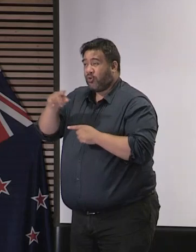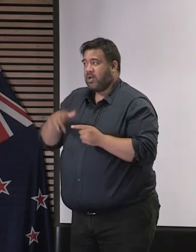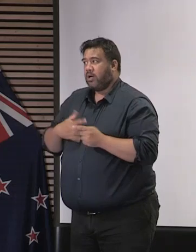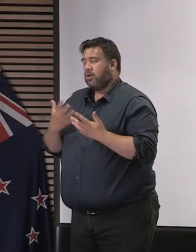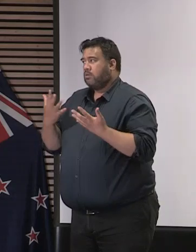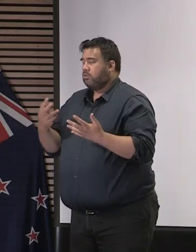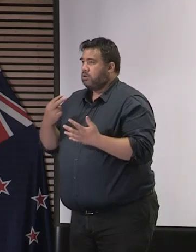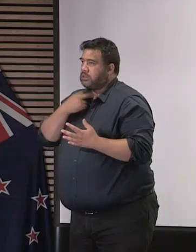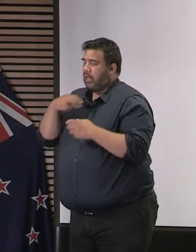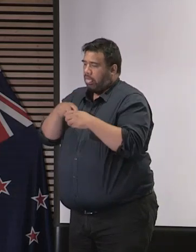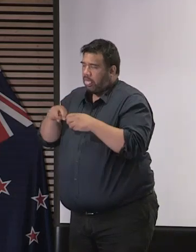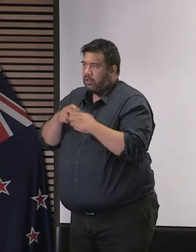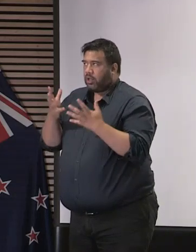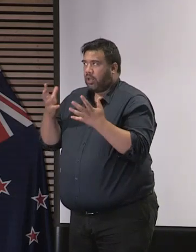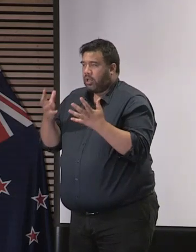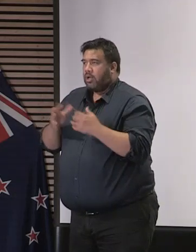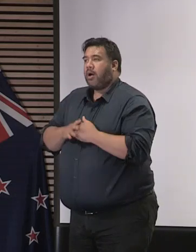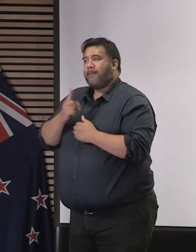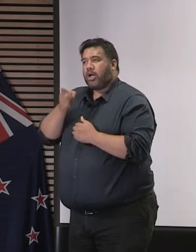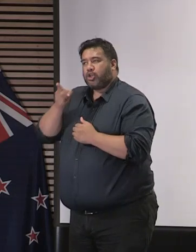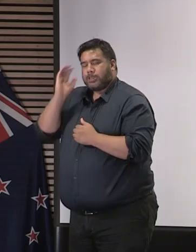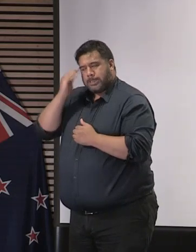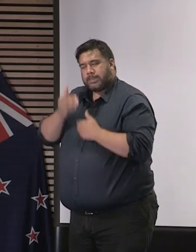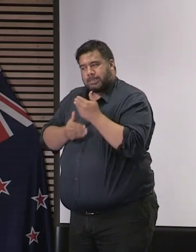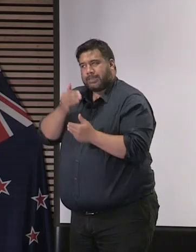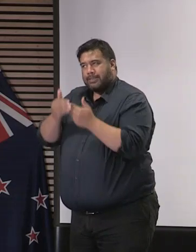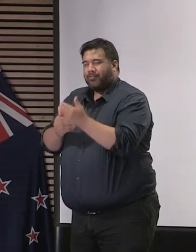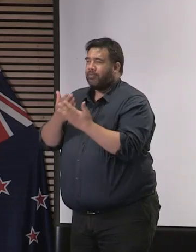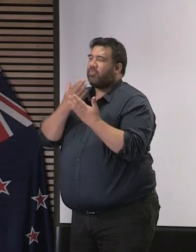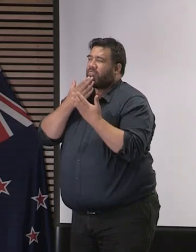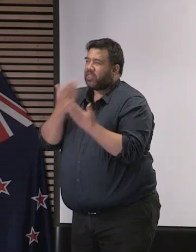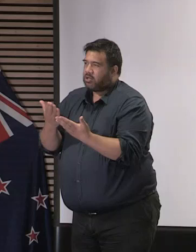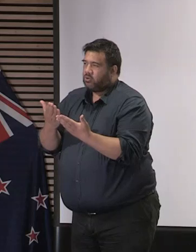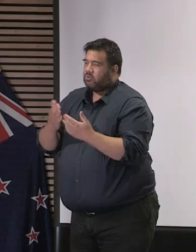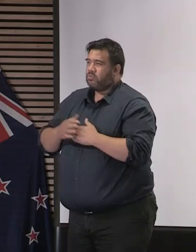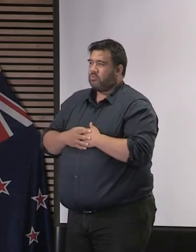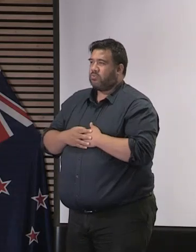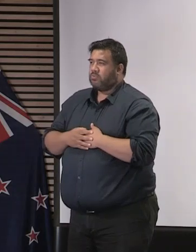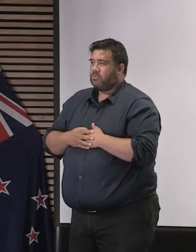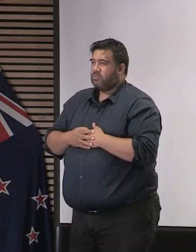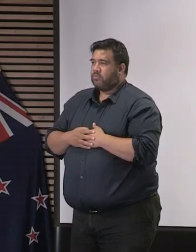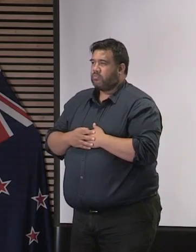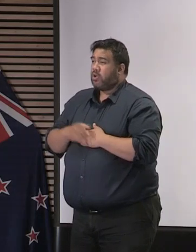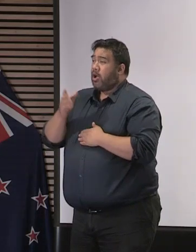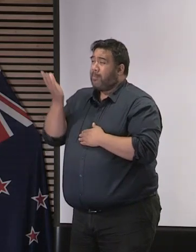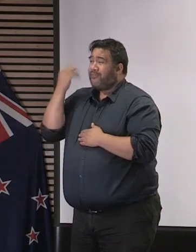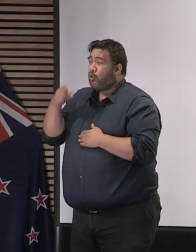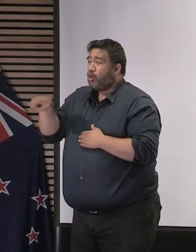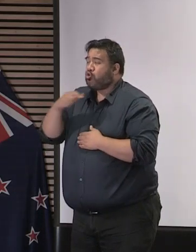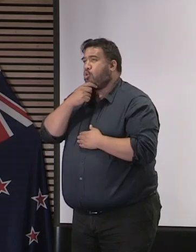been the longest 14 days of your life and I genuinely want